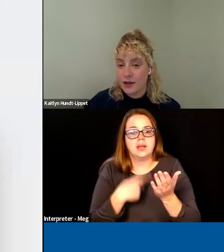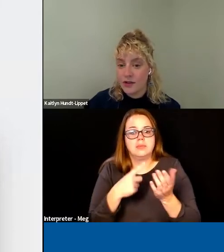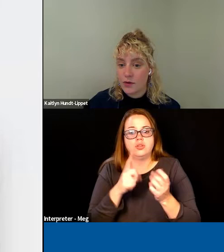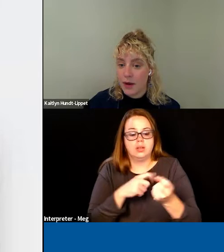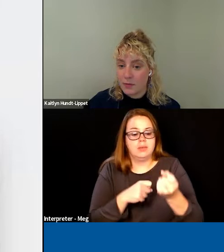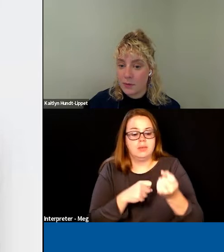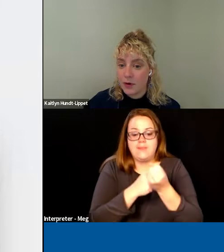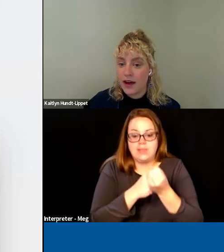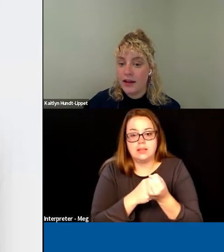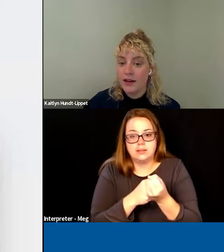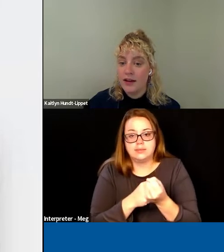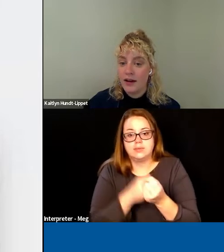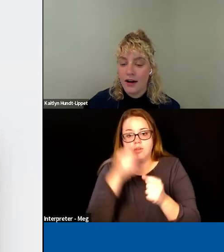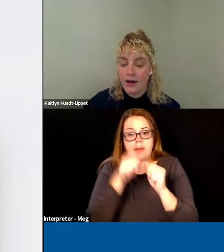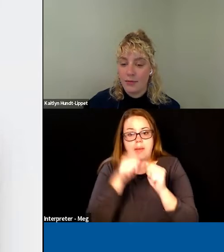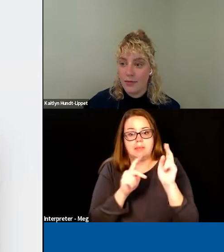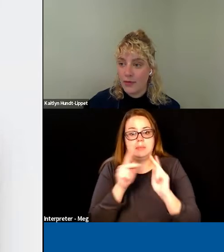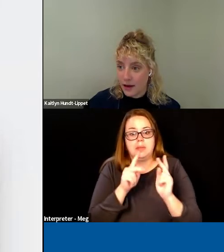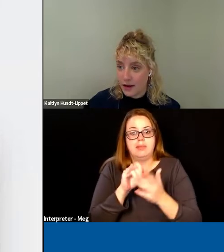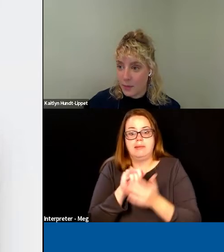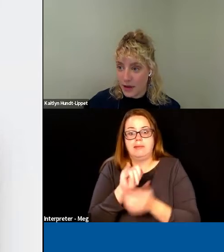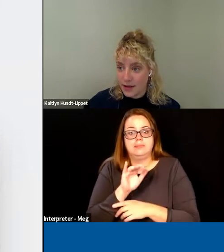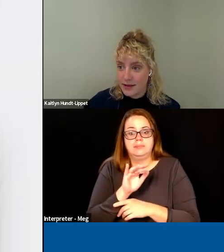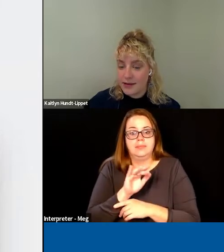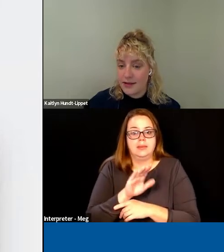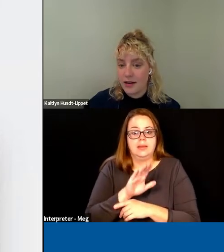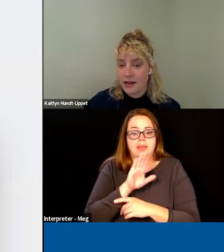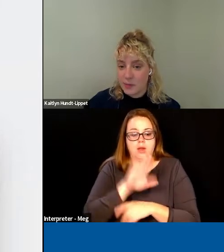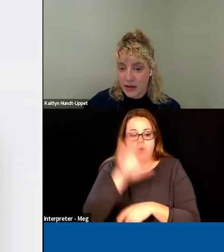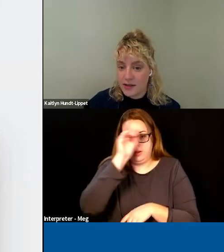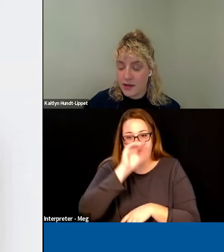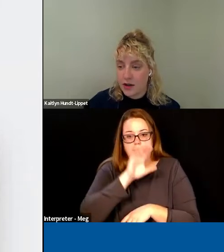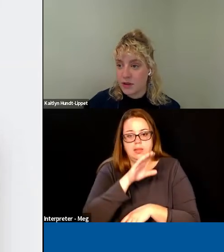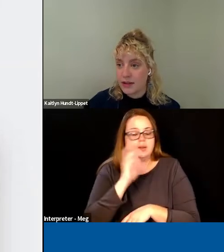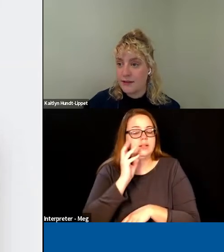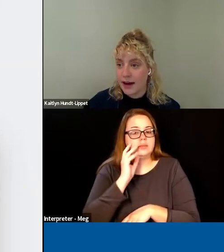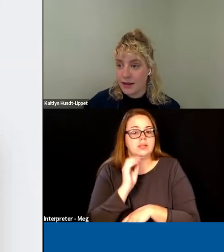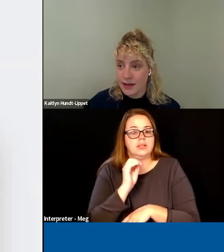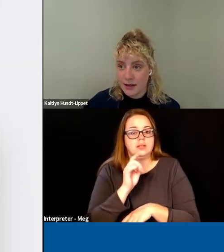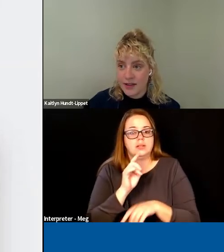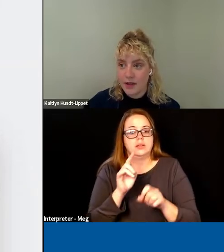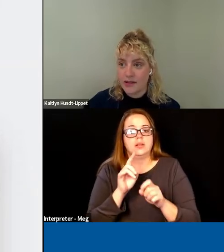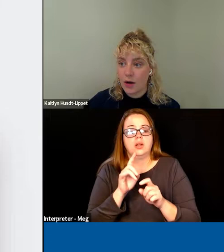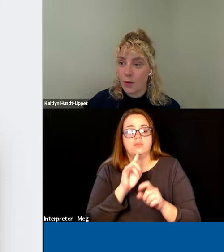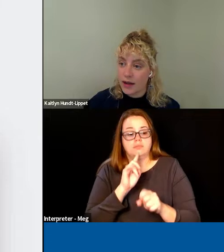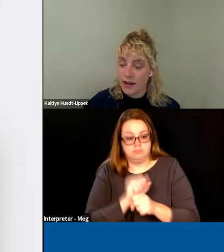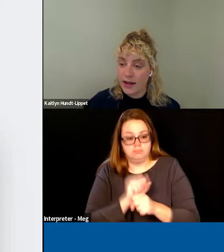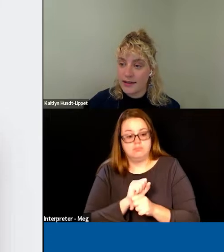and you need to remind people that their opinions, their experiences are completely valid, and if something's not working,